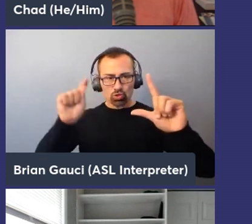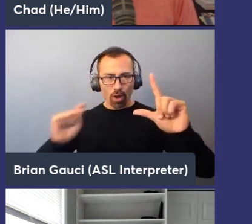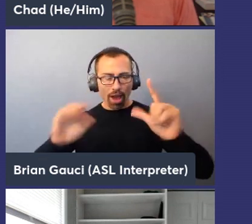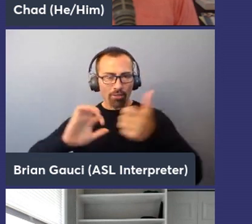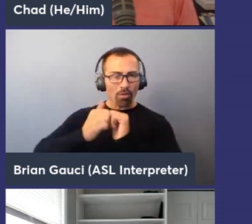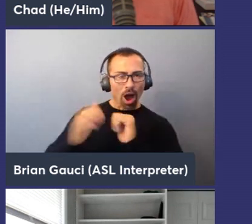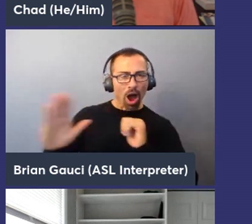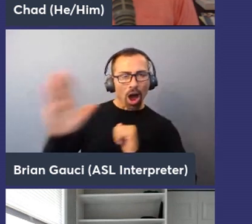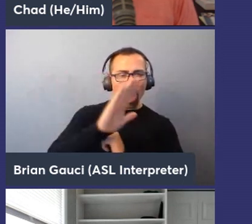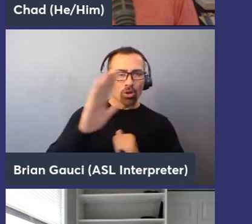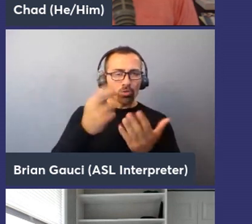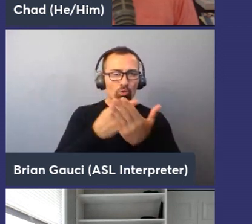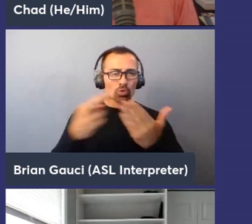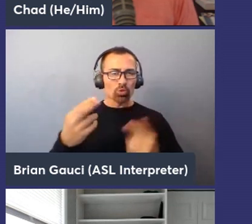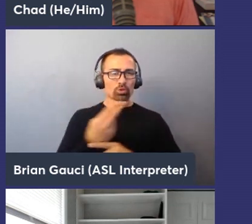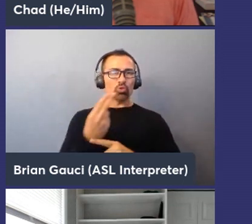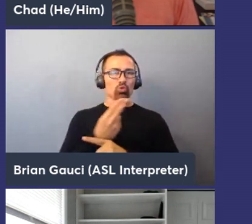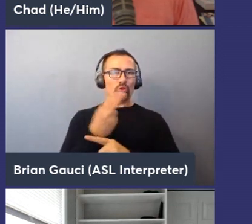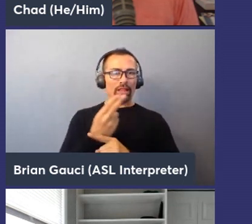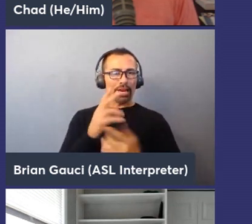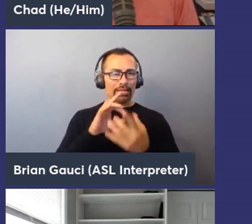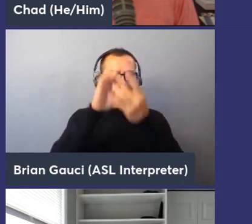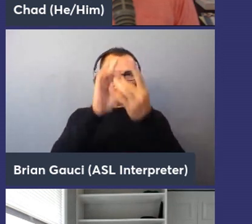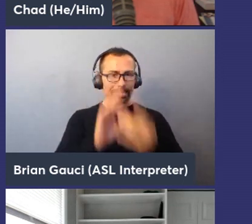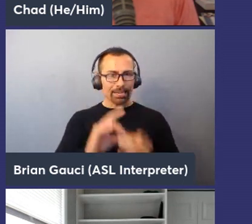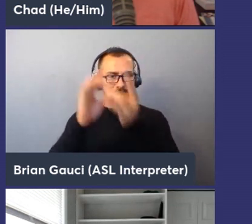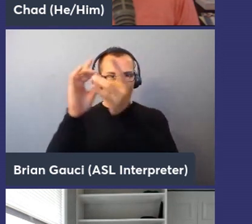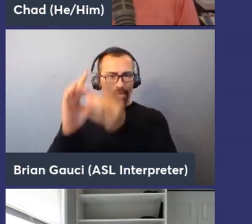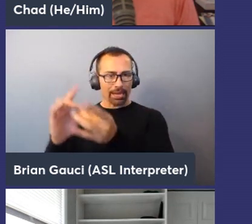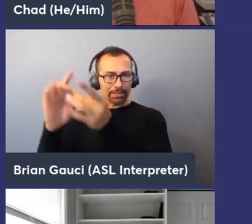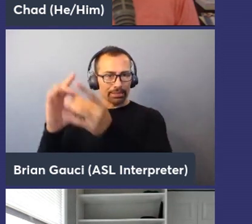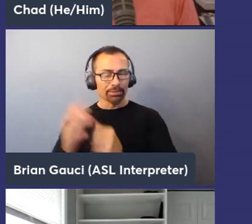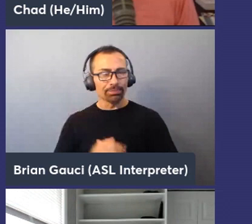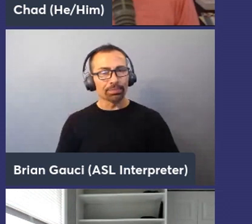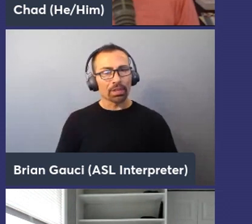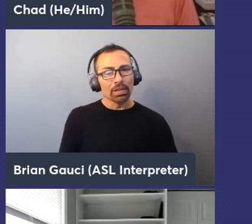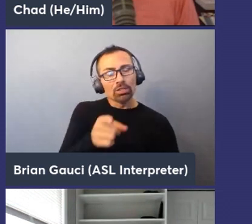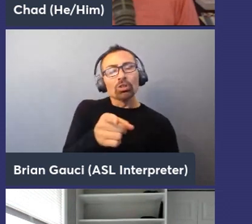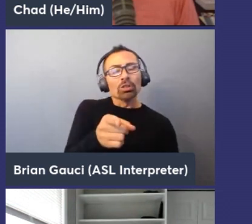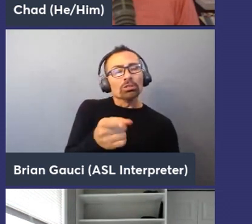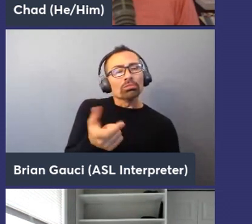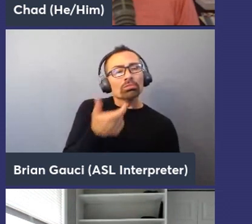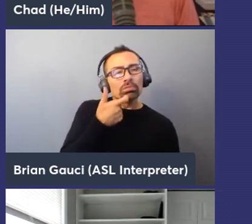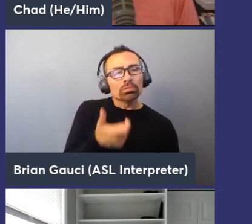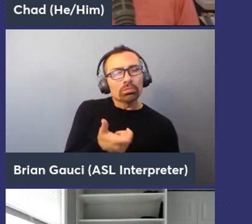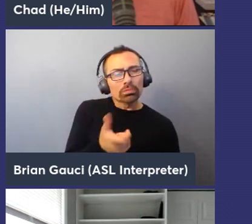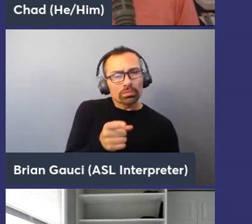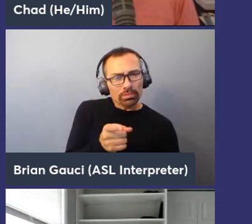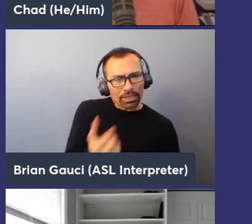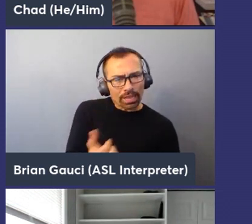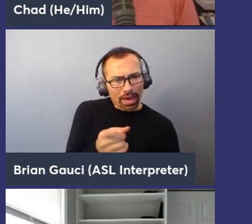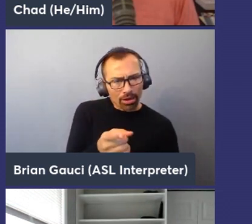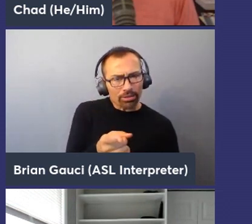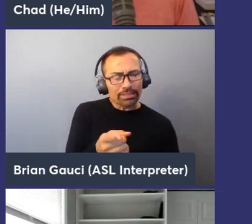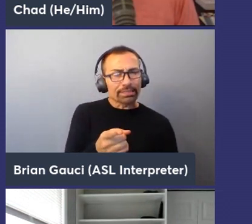is actually this scan of a specific account that I ran on. As we can see, we start to see things,